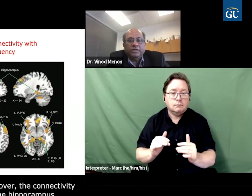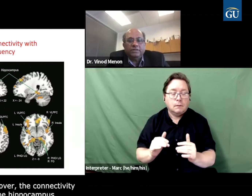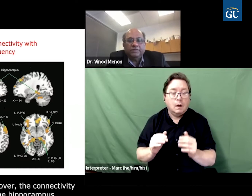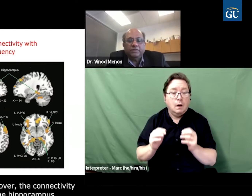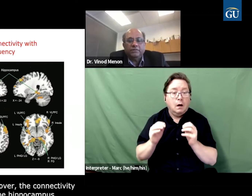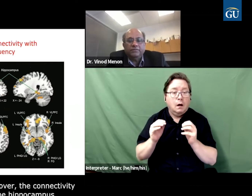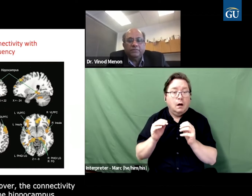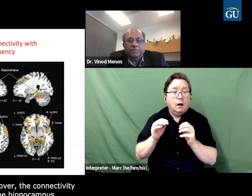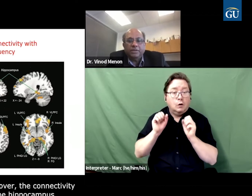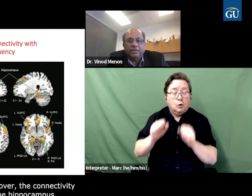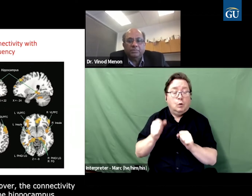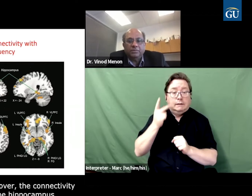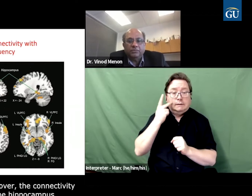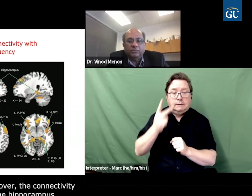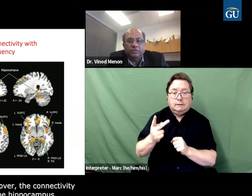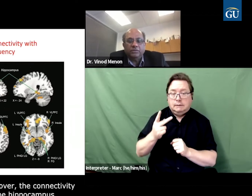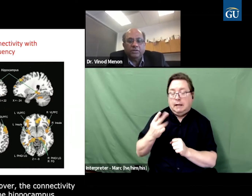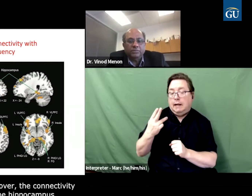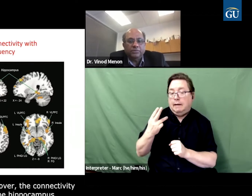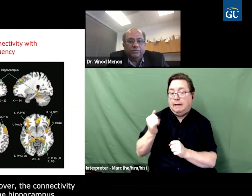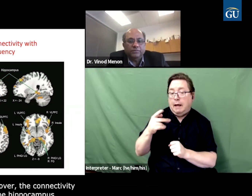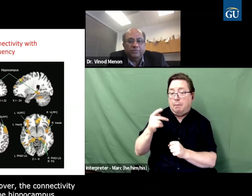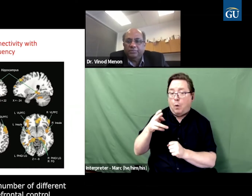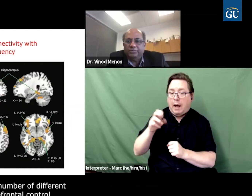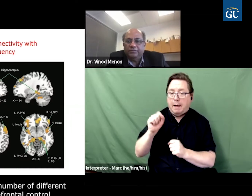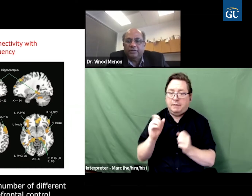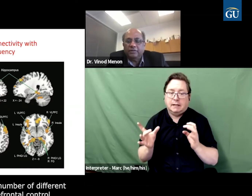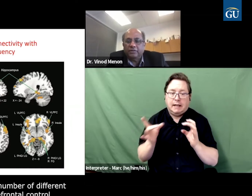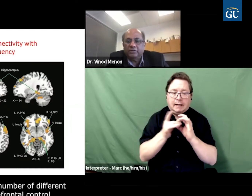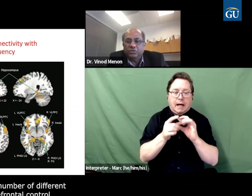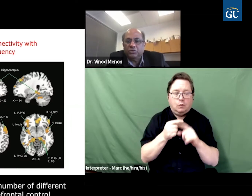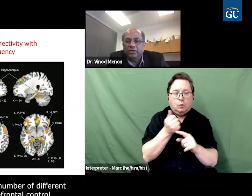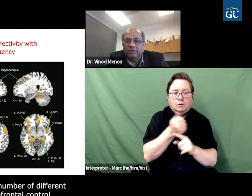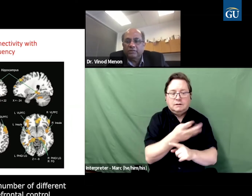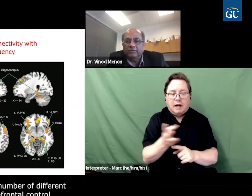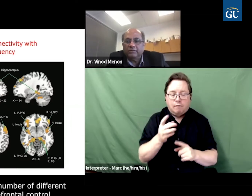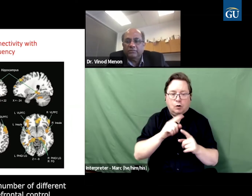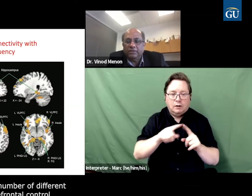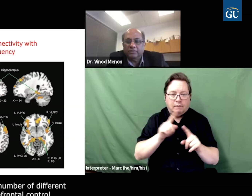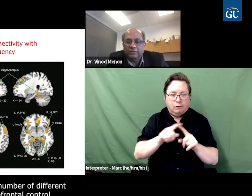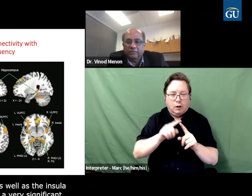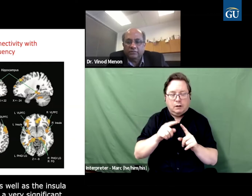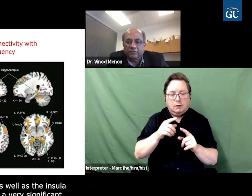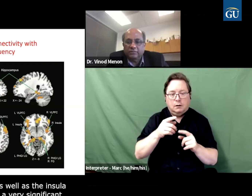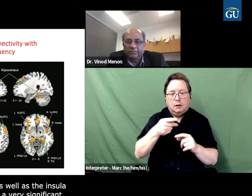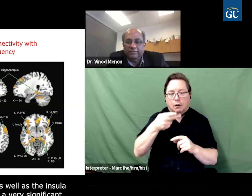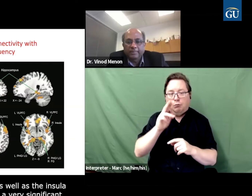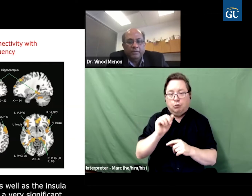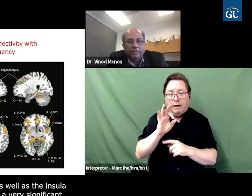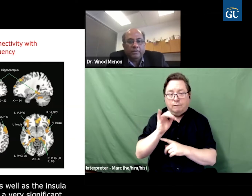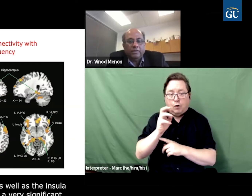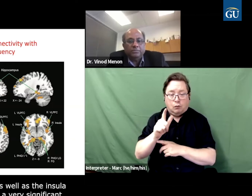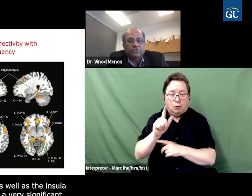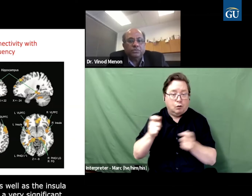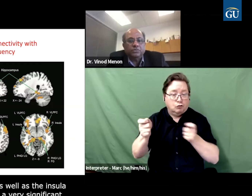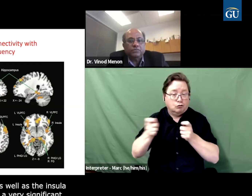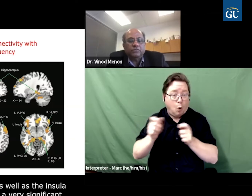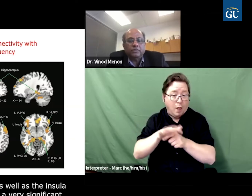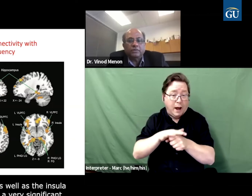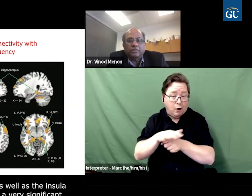moreover the connectivity of the hippocampus with a number of different prefrontal control areas as well as the